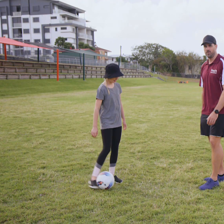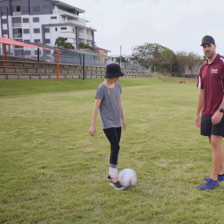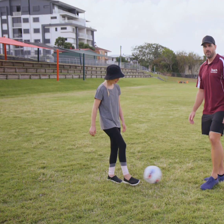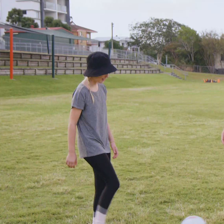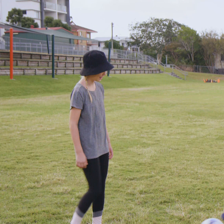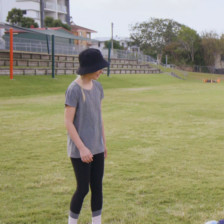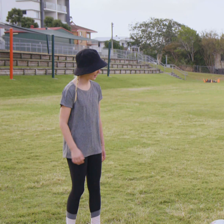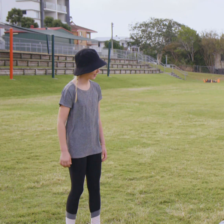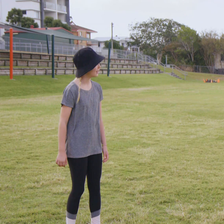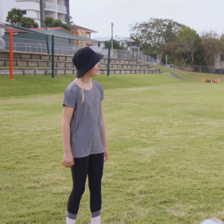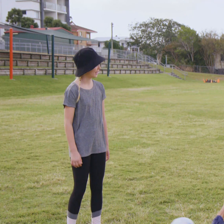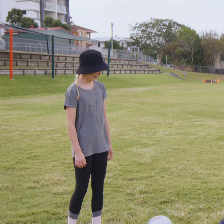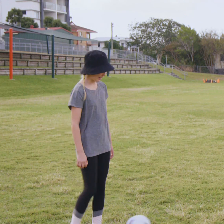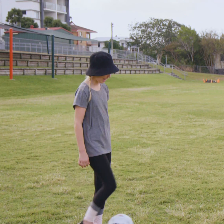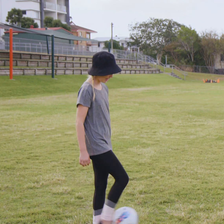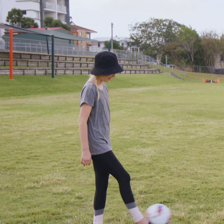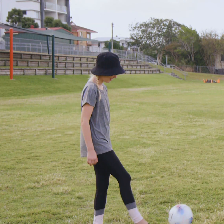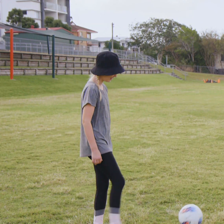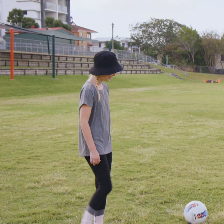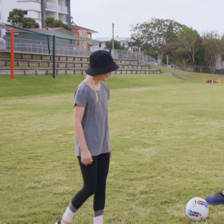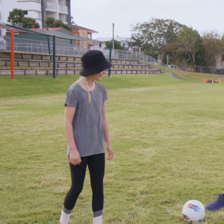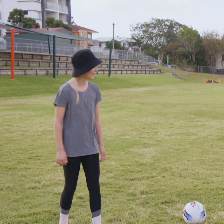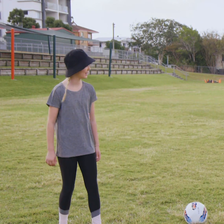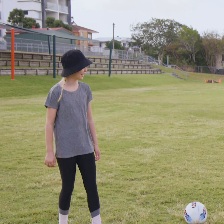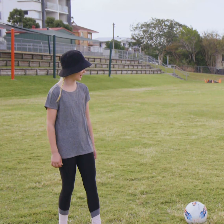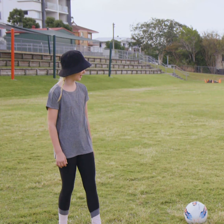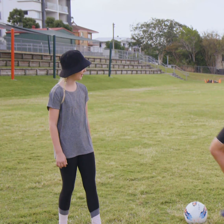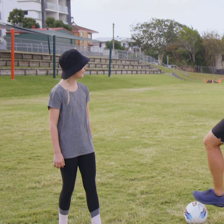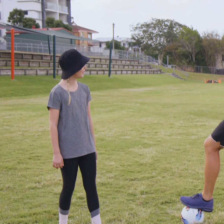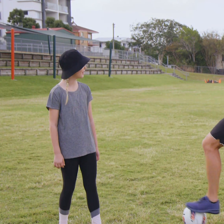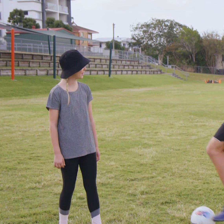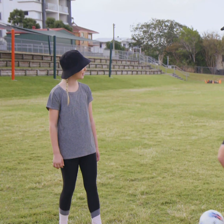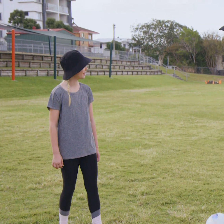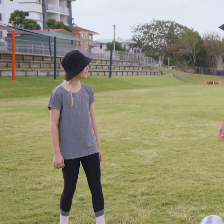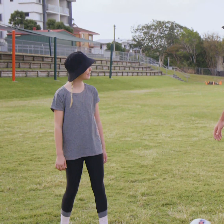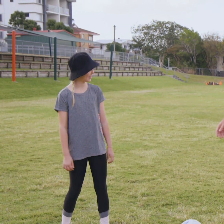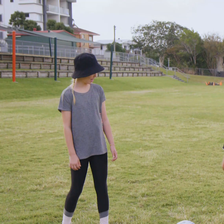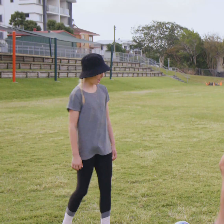It feels good to work hard sometimes, does it? Yeah! That’s excellent. Why is it so important to be active every day?